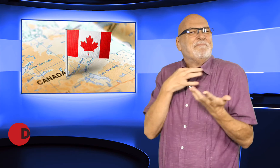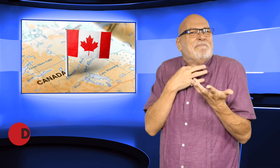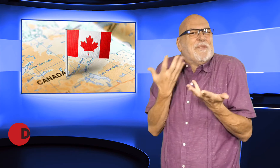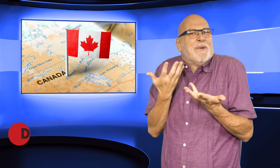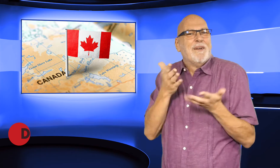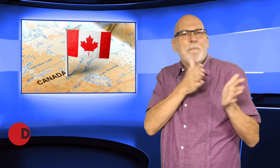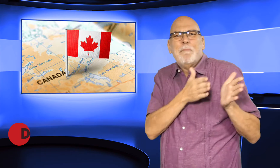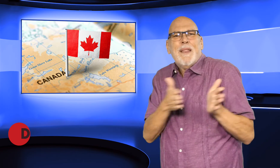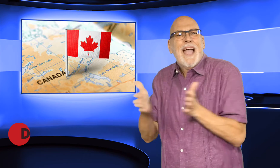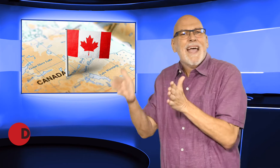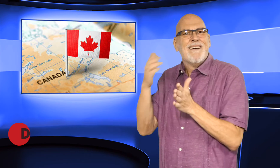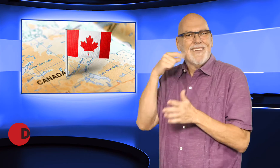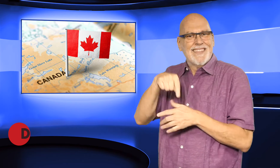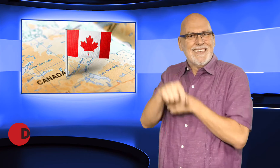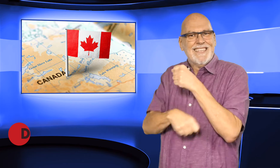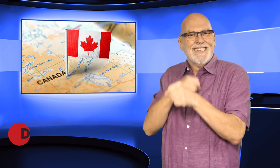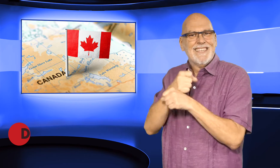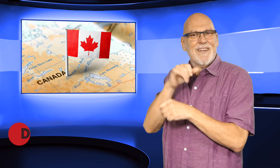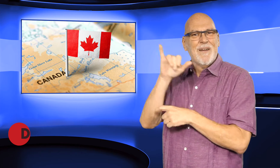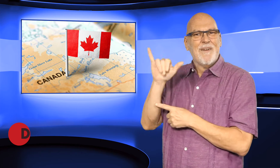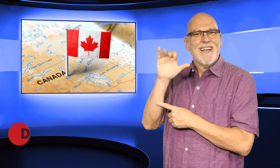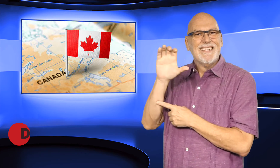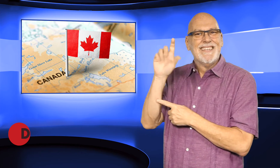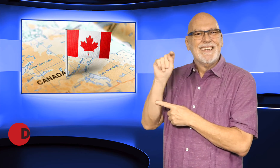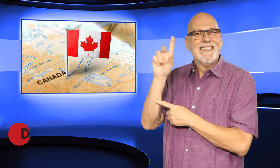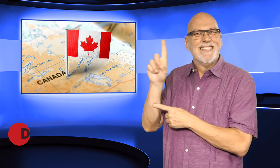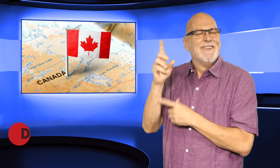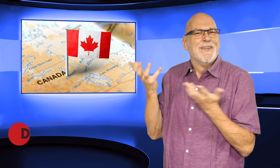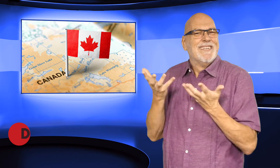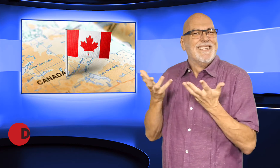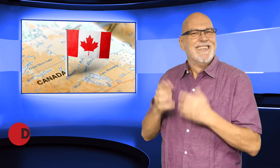What are plans for this year’s YCTD?